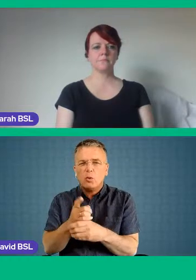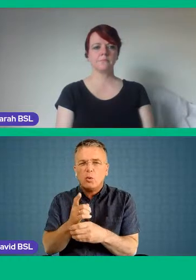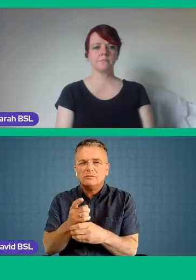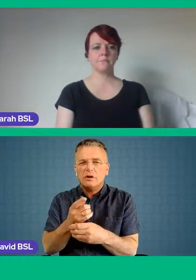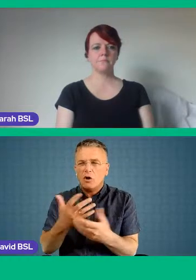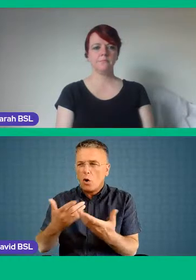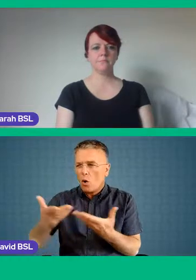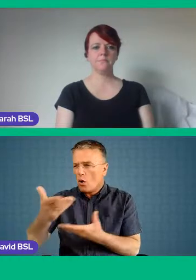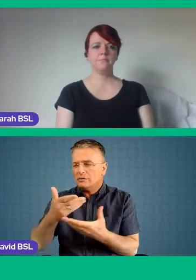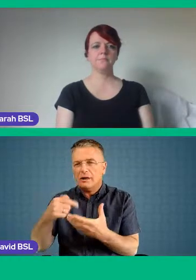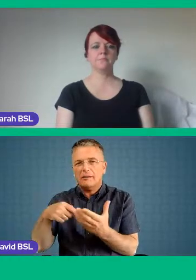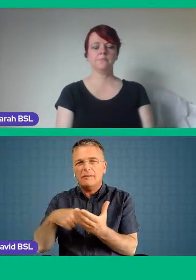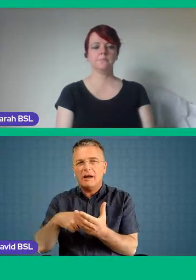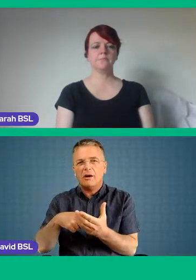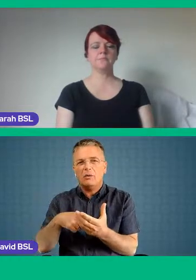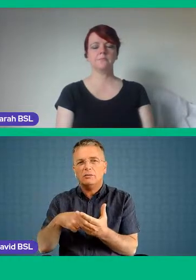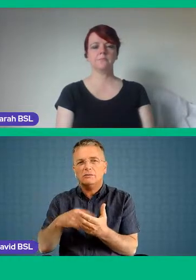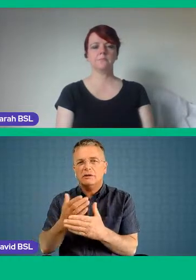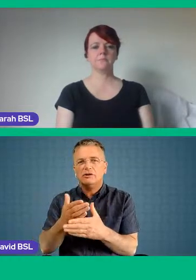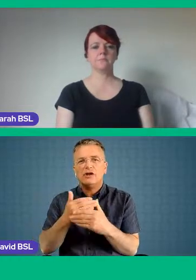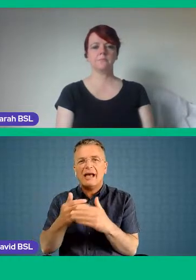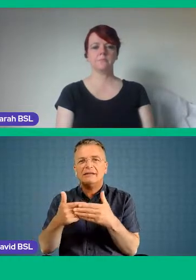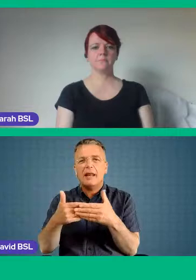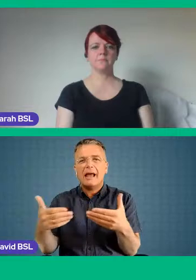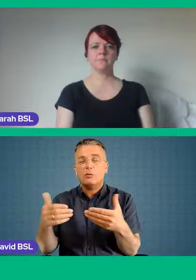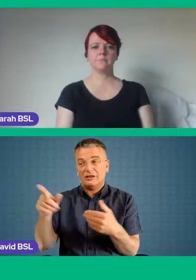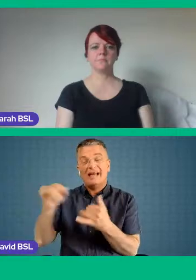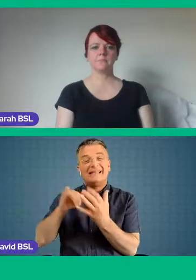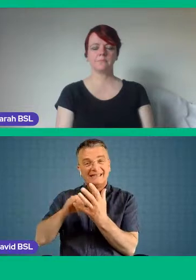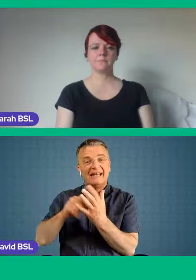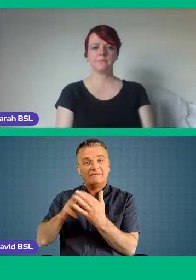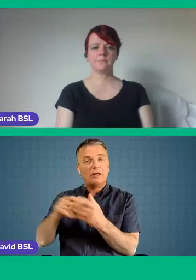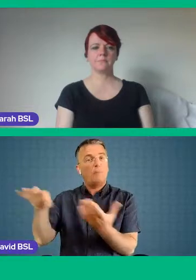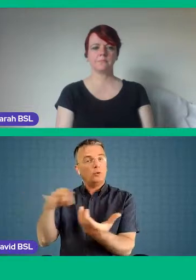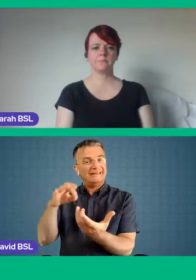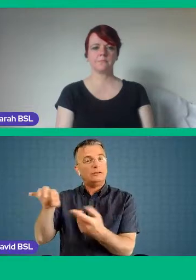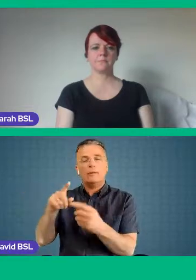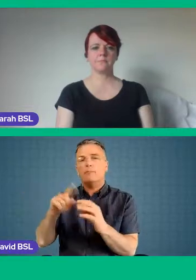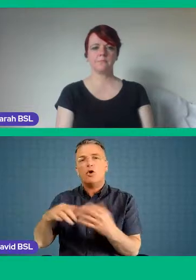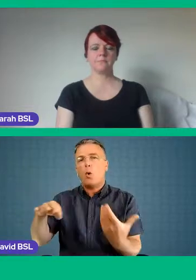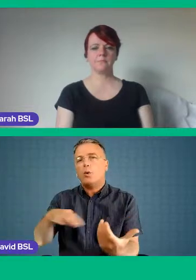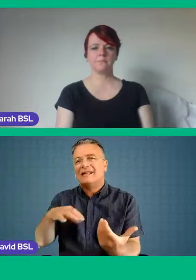in terms of shared language sleep is a musician but he is not an orchestral musician,